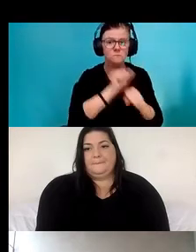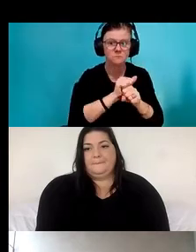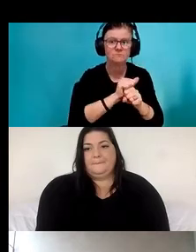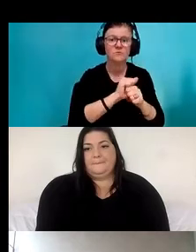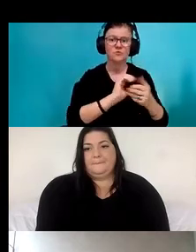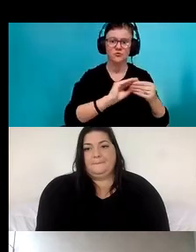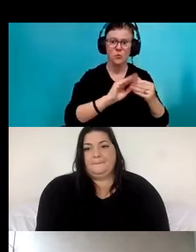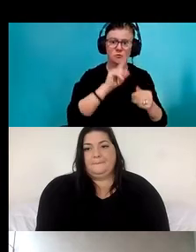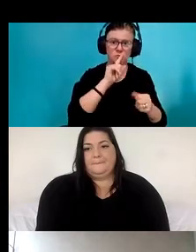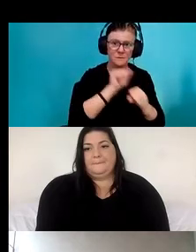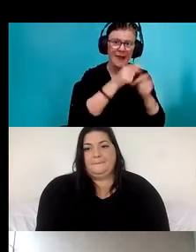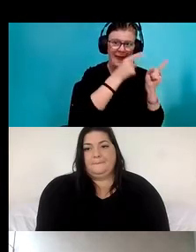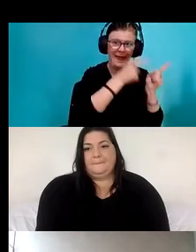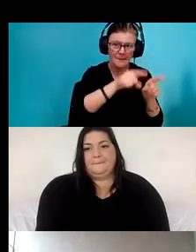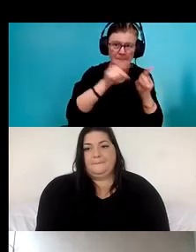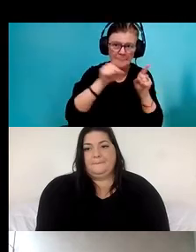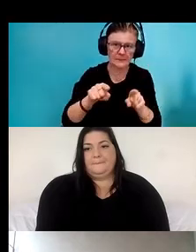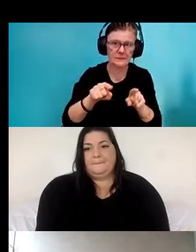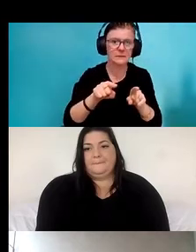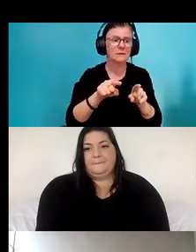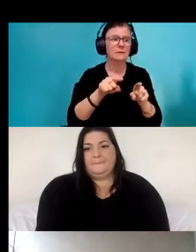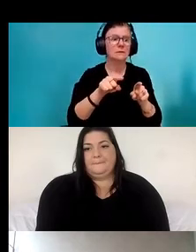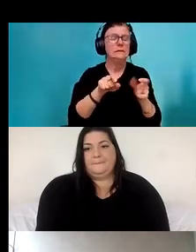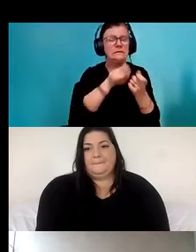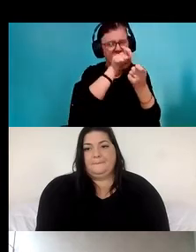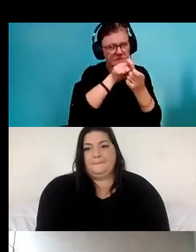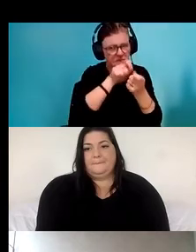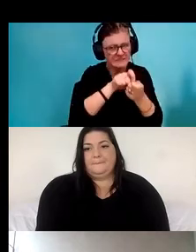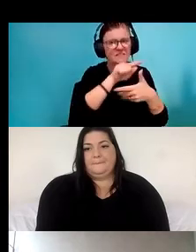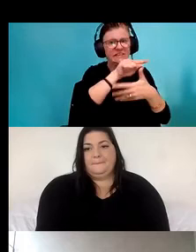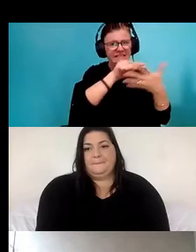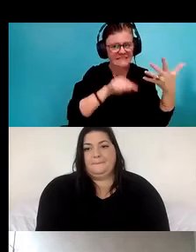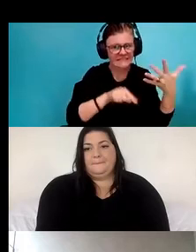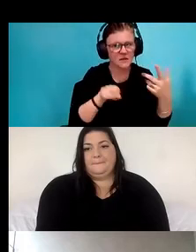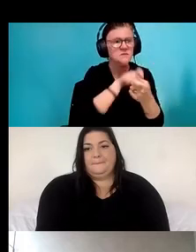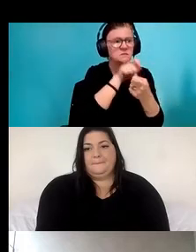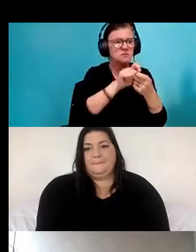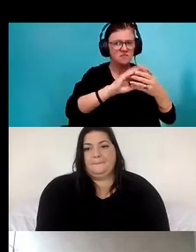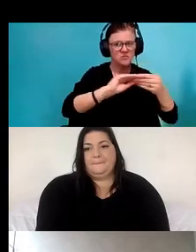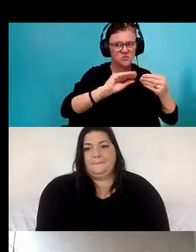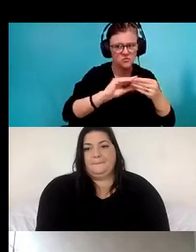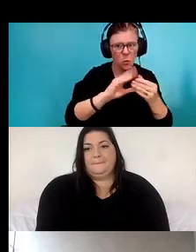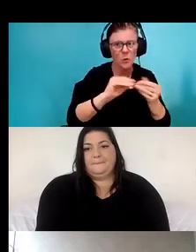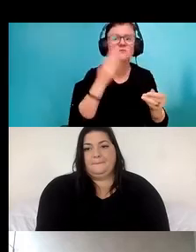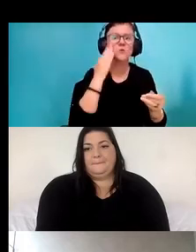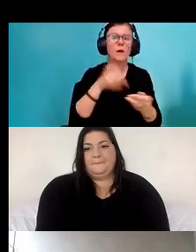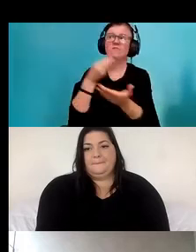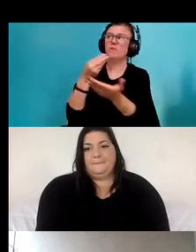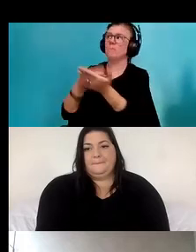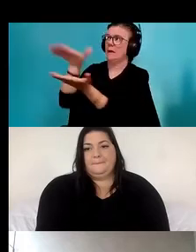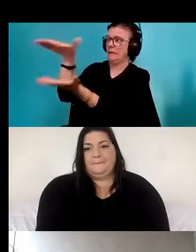using specific details, using before and after effects--